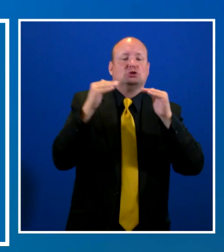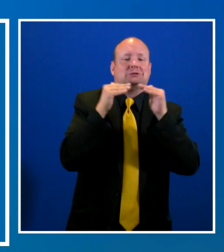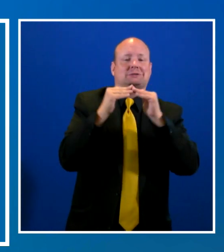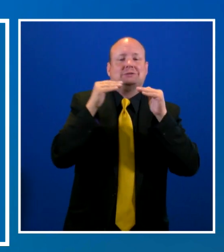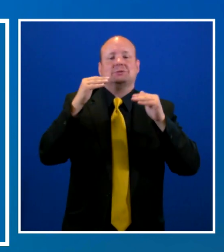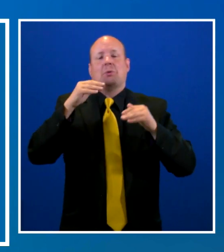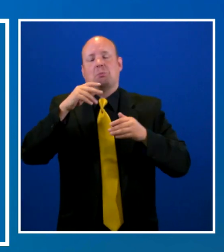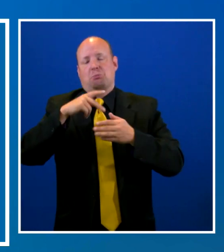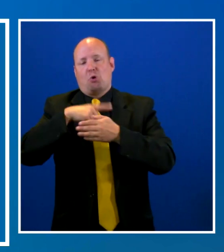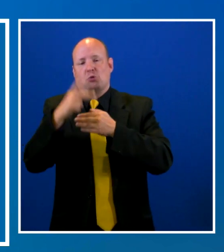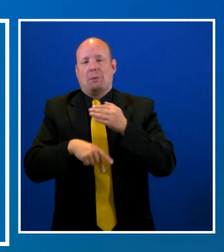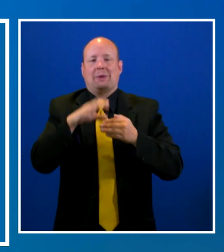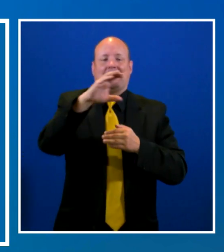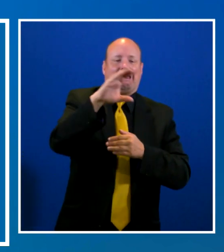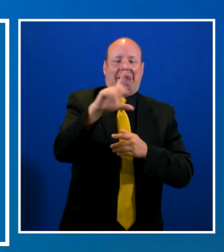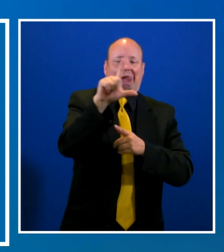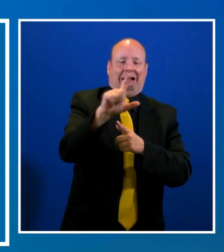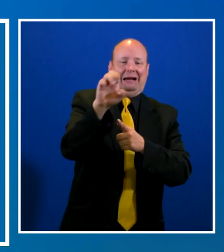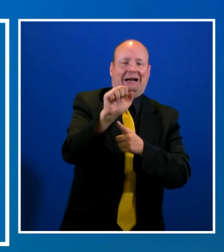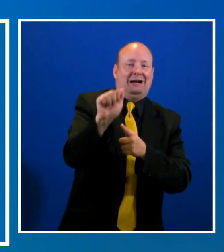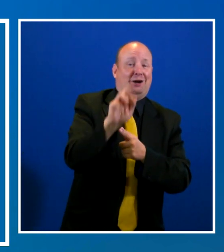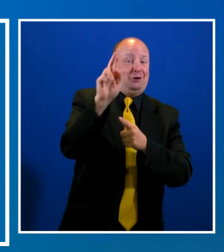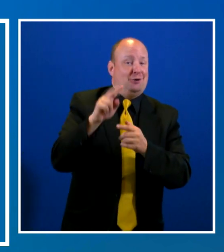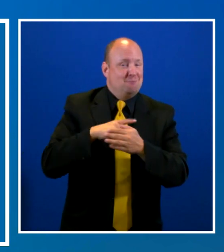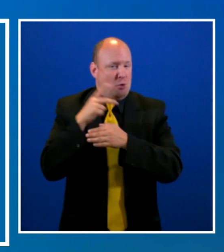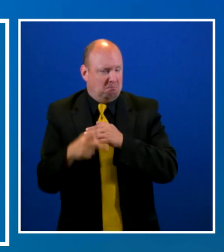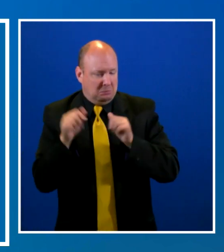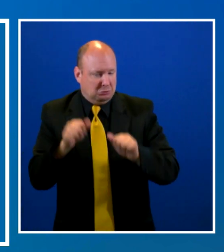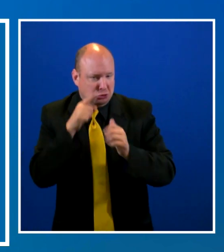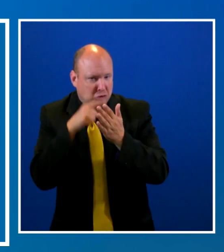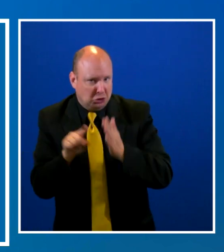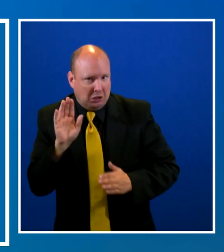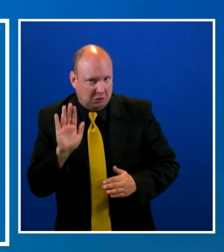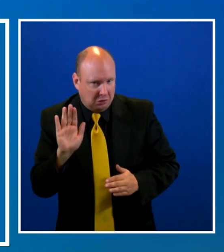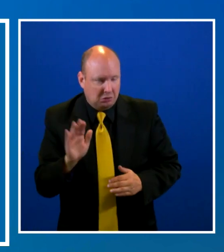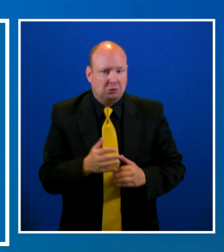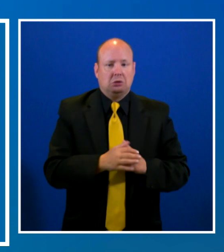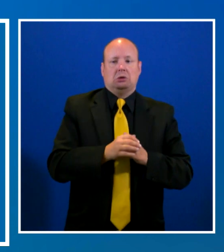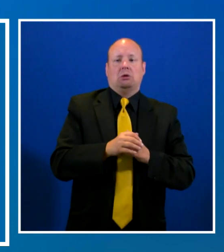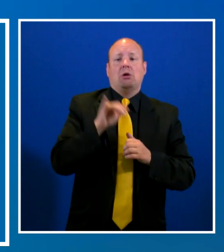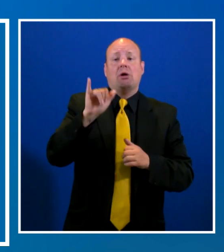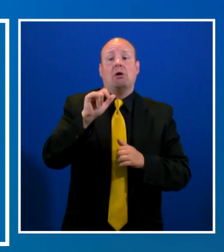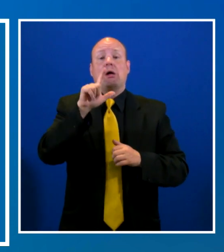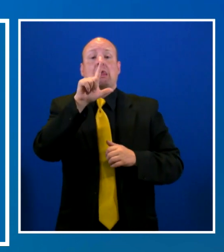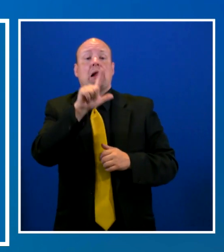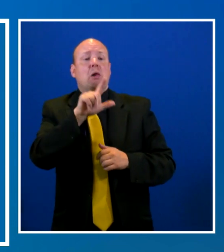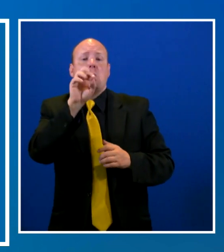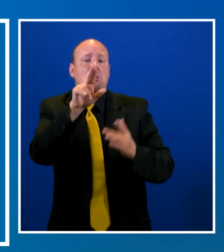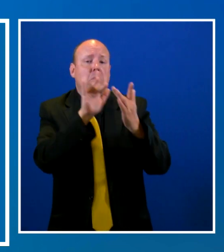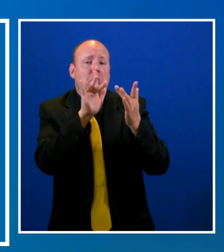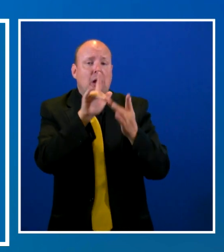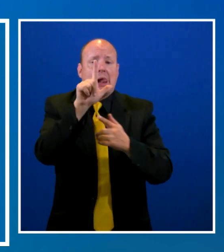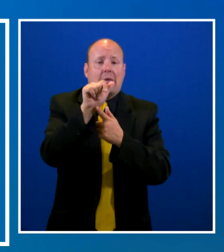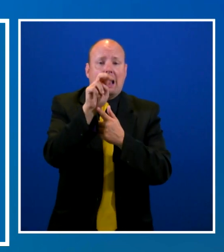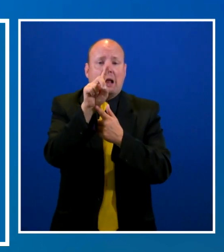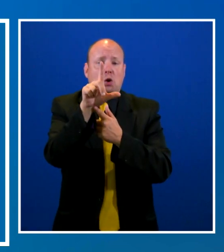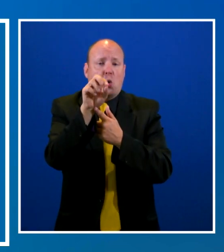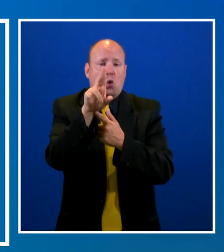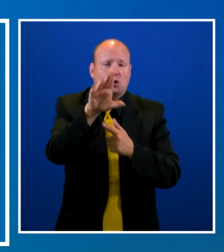In addition to renters and landlords, small businesses have not gained immunity to the ongoing economic impacts of the